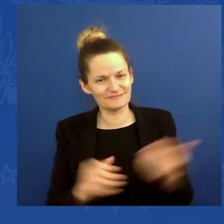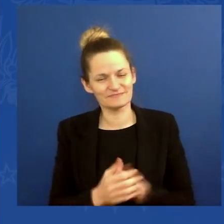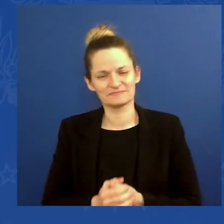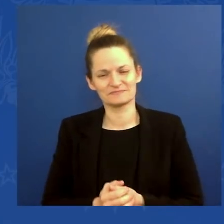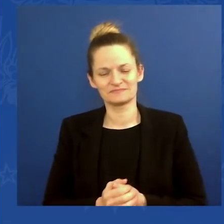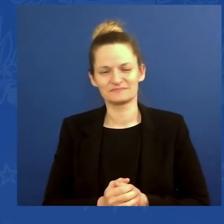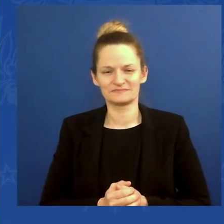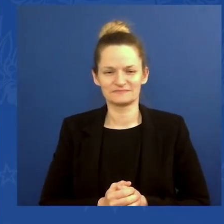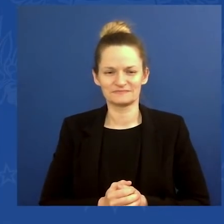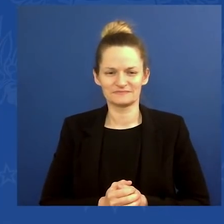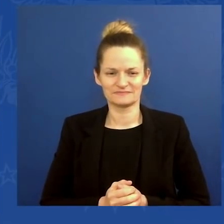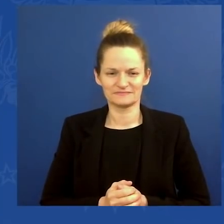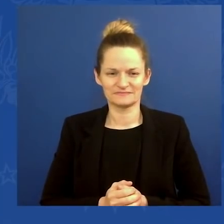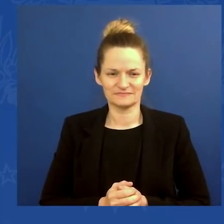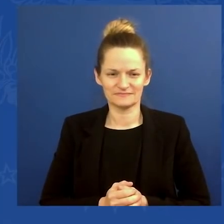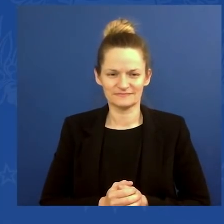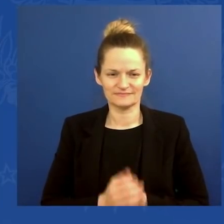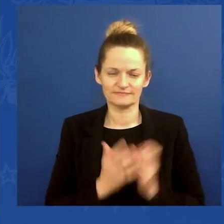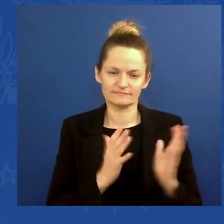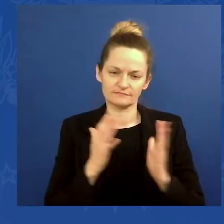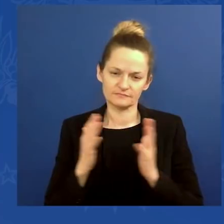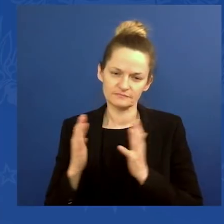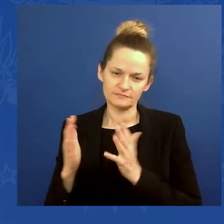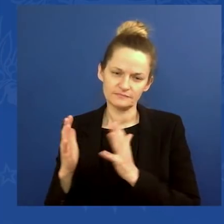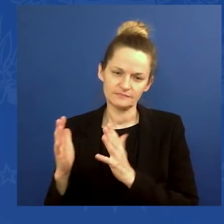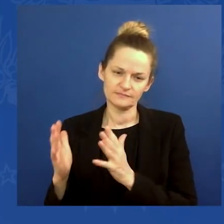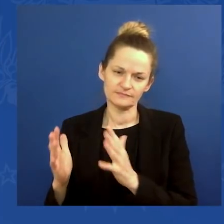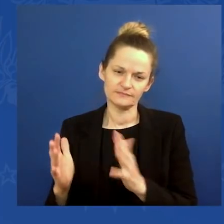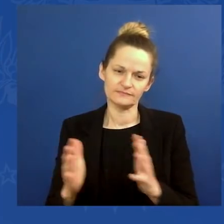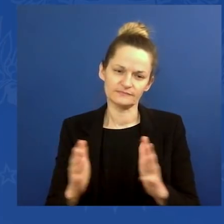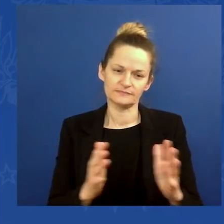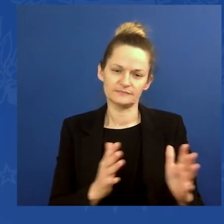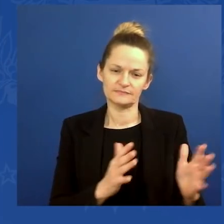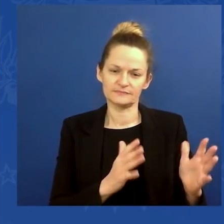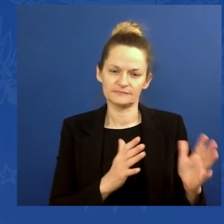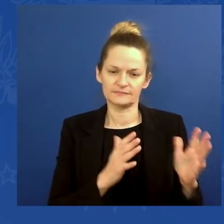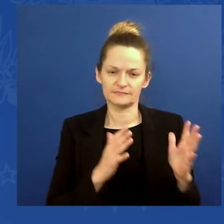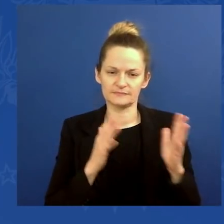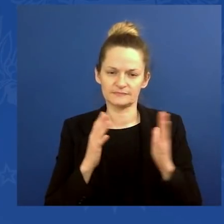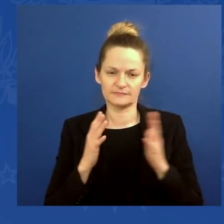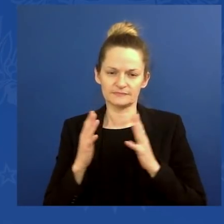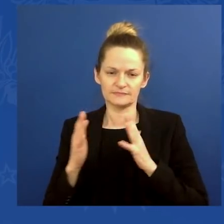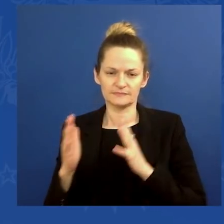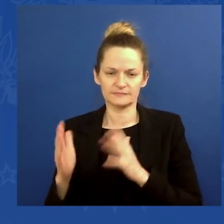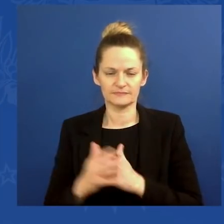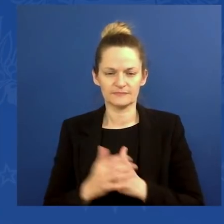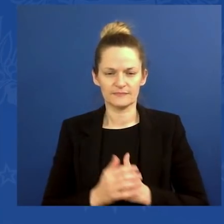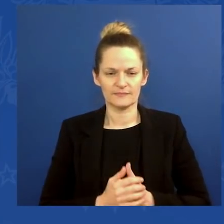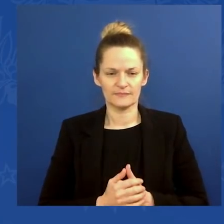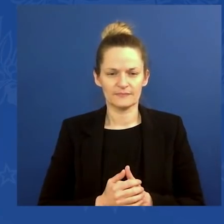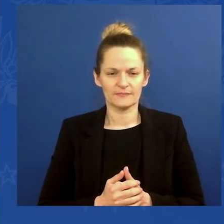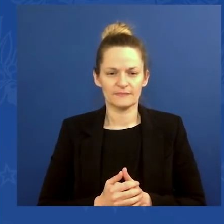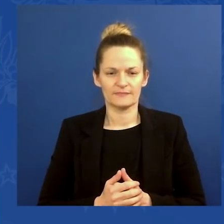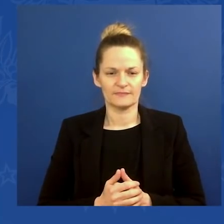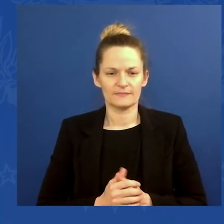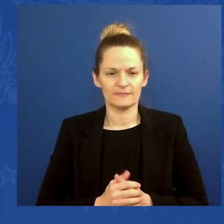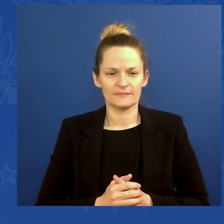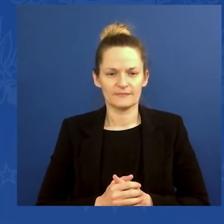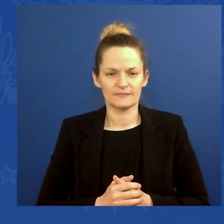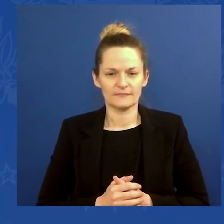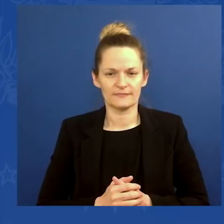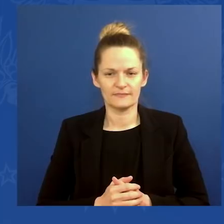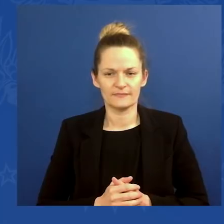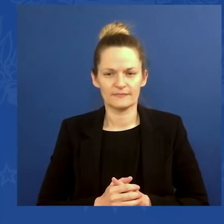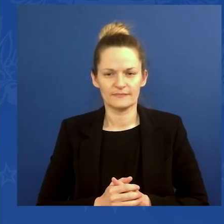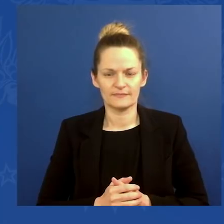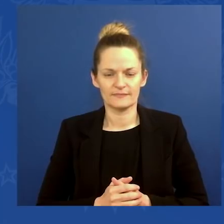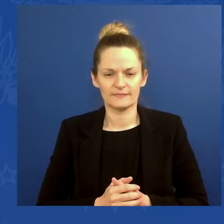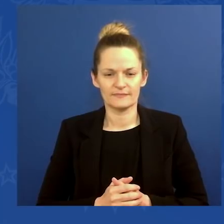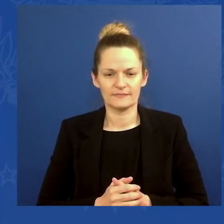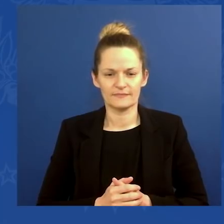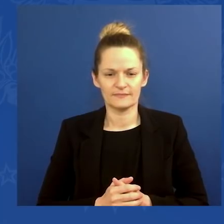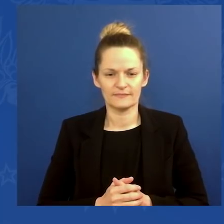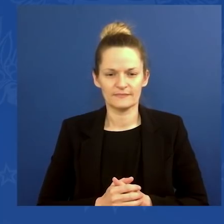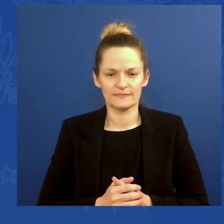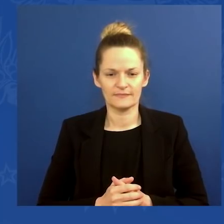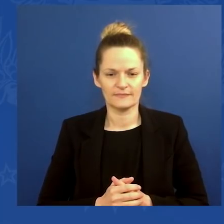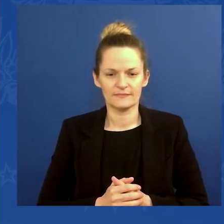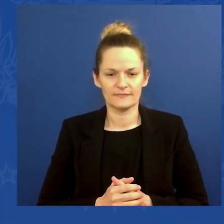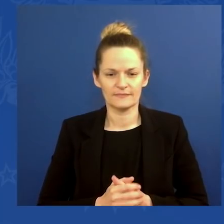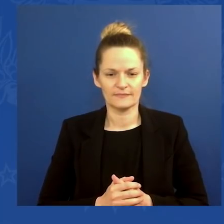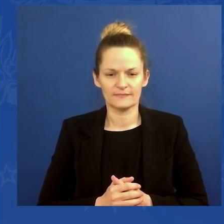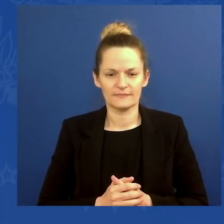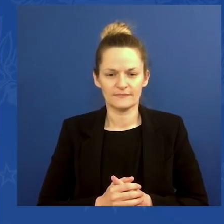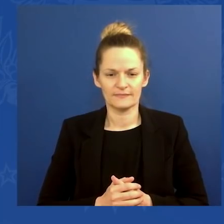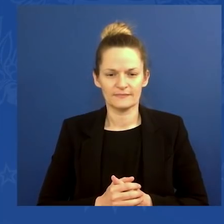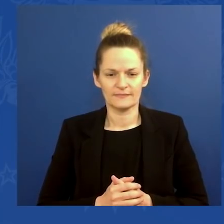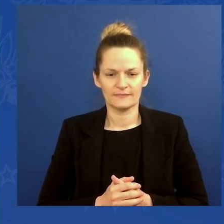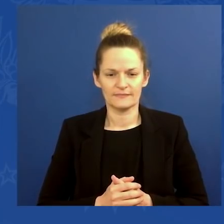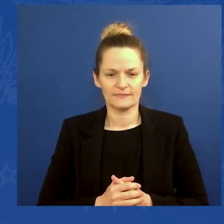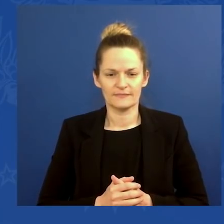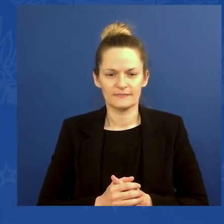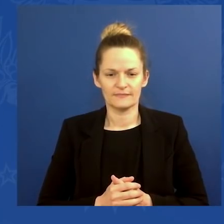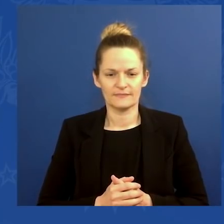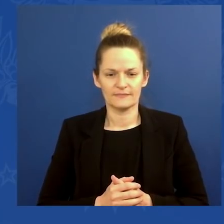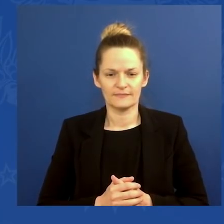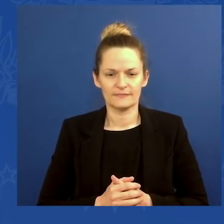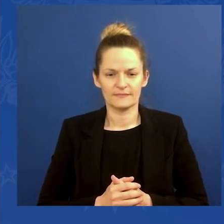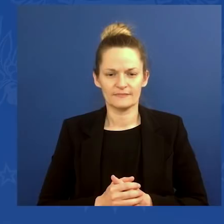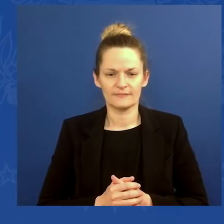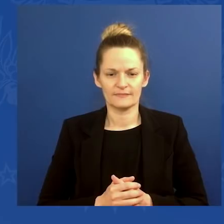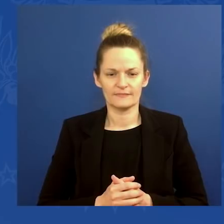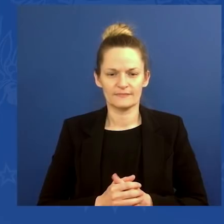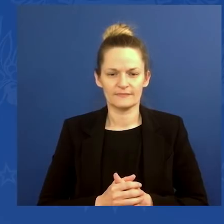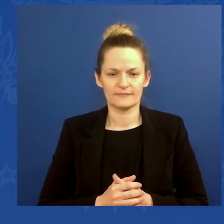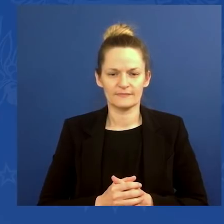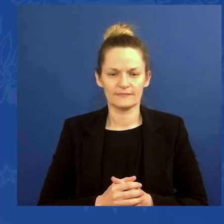The President: Thank you very much, Nancy.